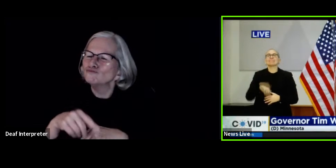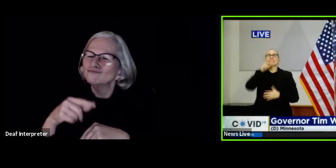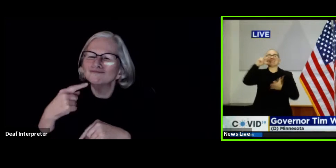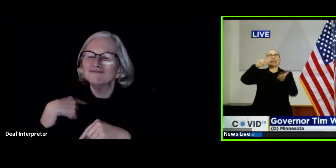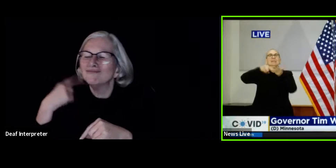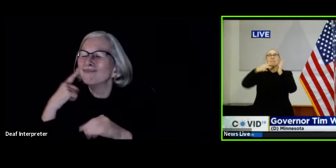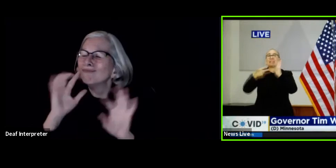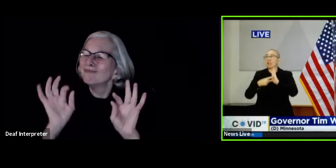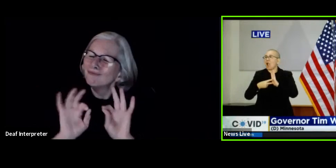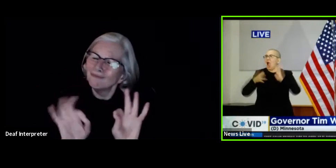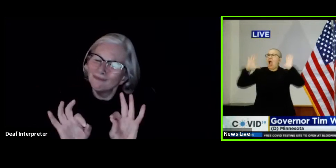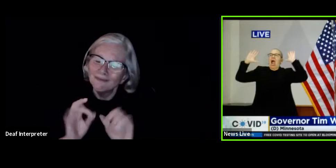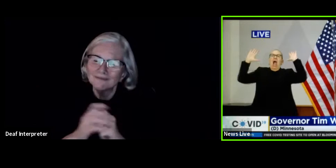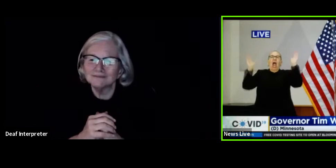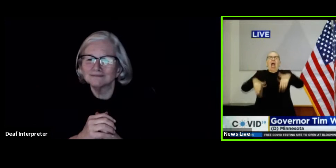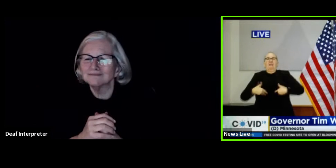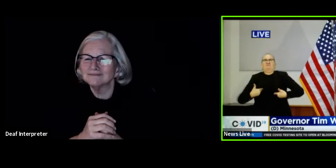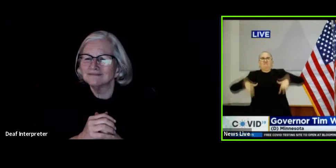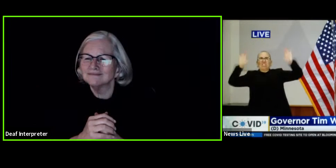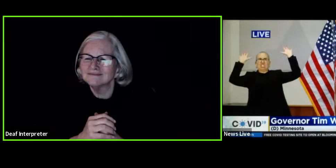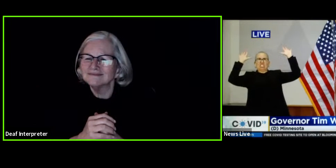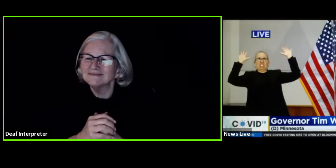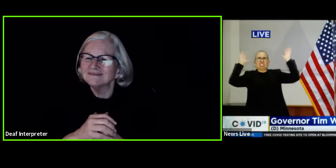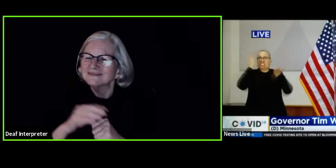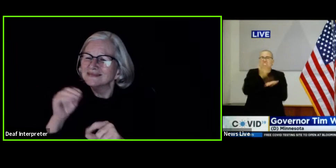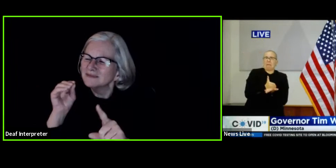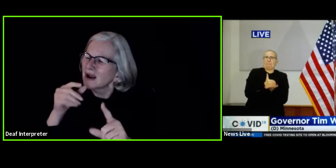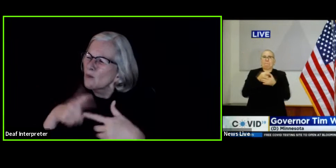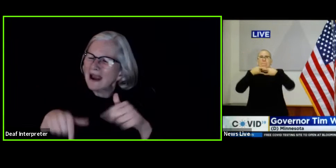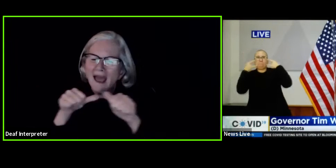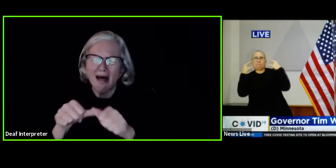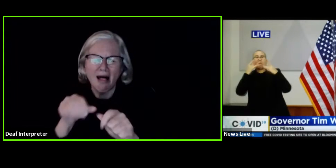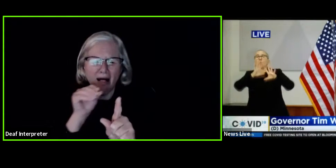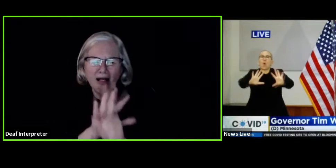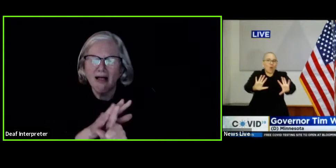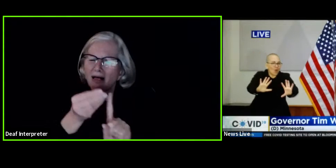WE CAN'T PUT PEOPLE AT RISK WHEN WE KNOW THERE'S THINGS WE CAN DO TO MAKE A DIFFERENCE. SO I WOULD EHOPE RIGHT NOW IF YOU'RE LISTENING